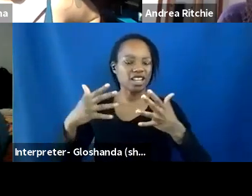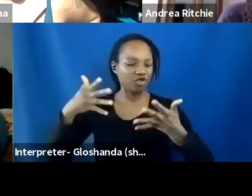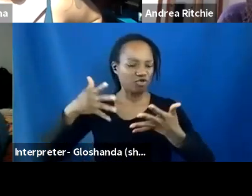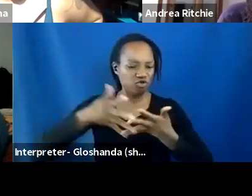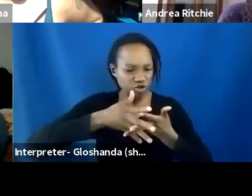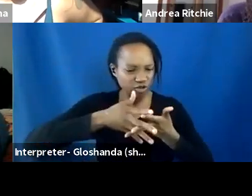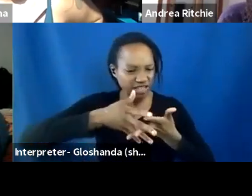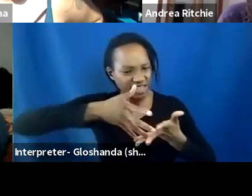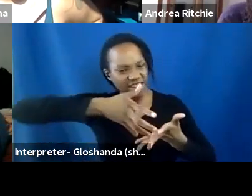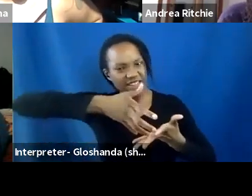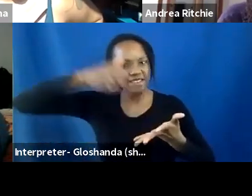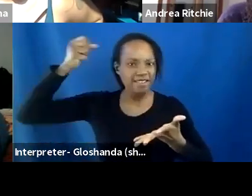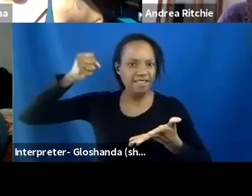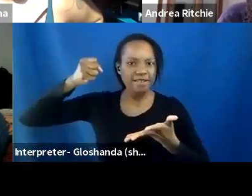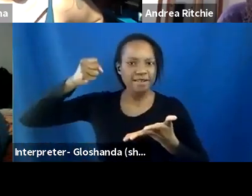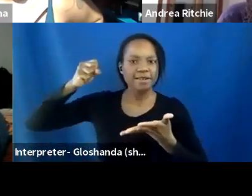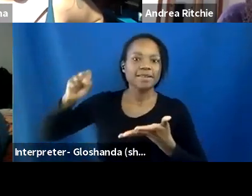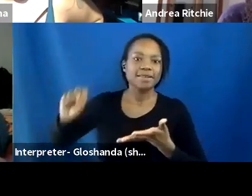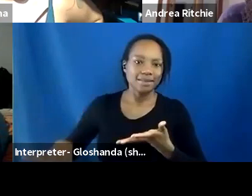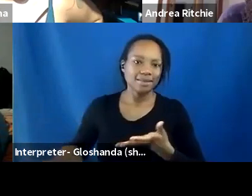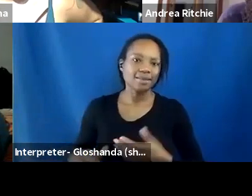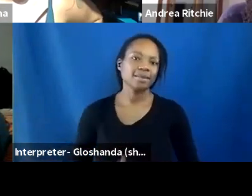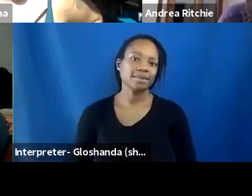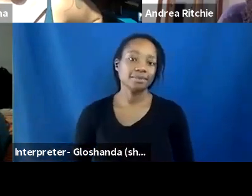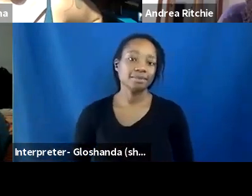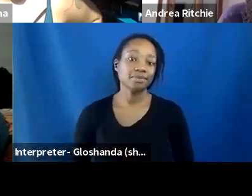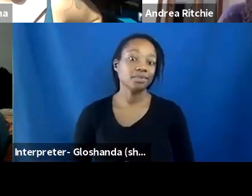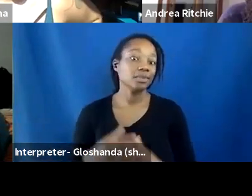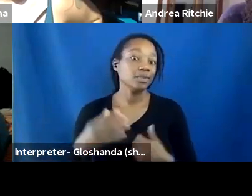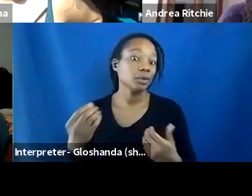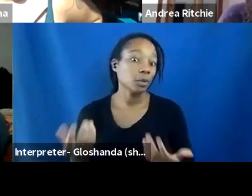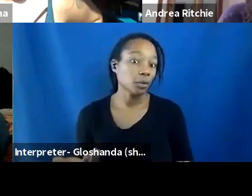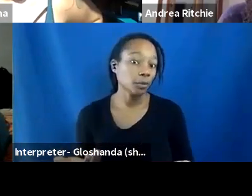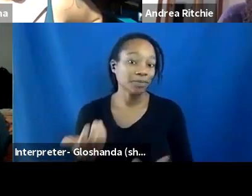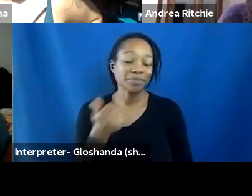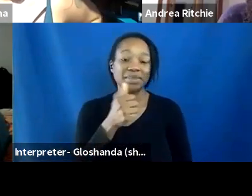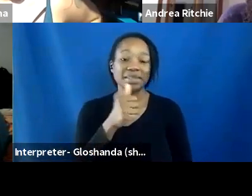So any system that's built that does not honor the humanity,